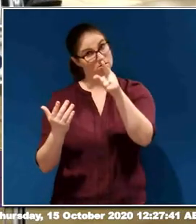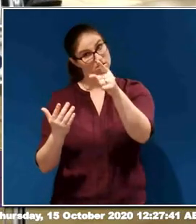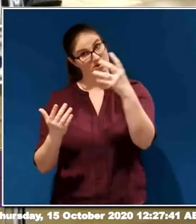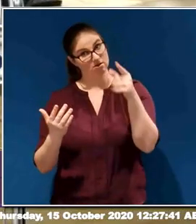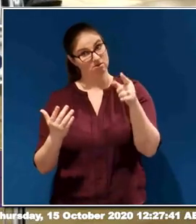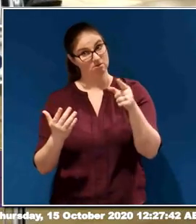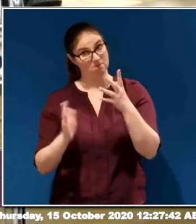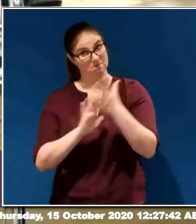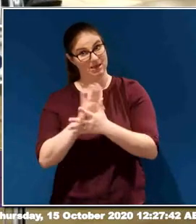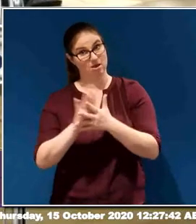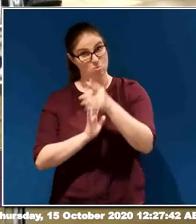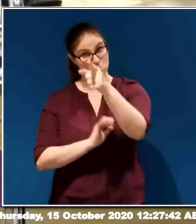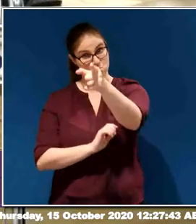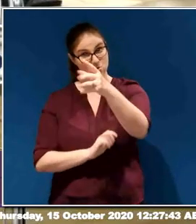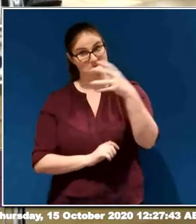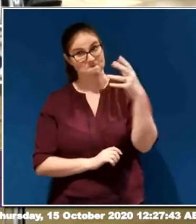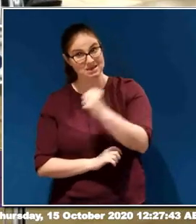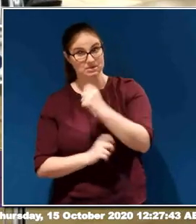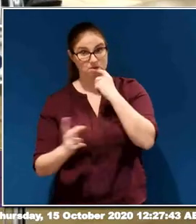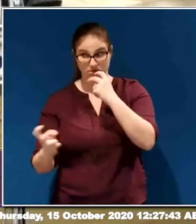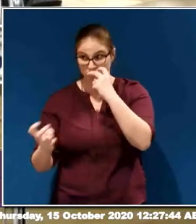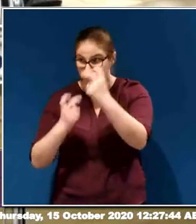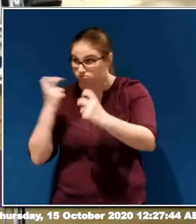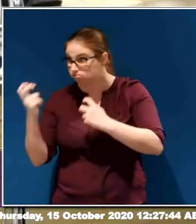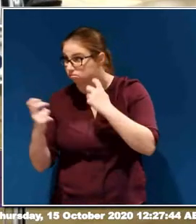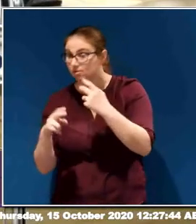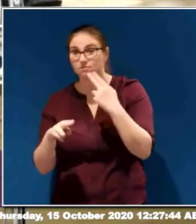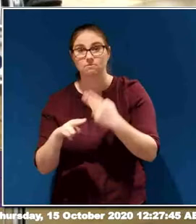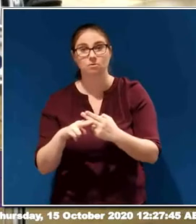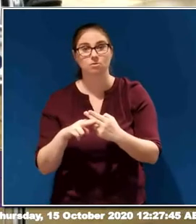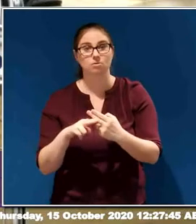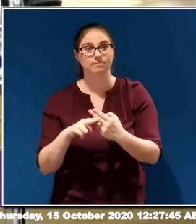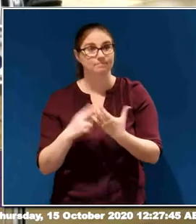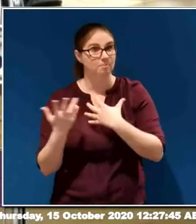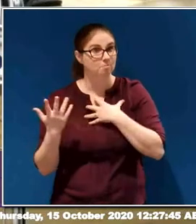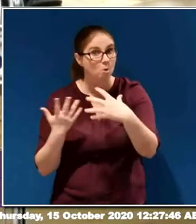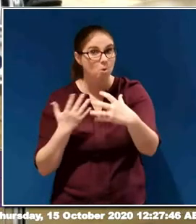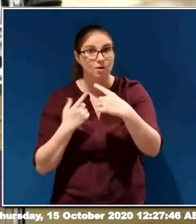for information to fill those perceived gaps?